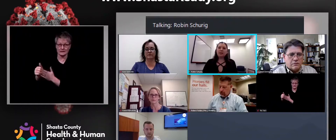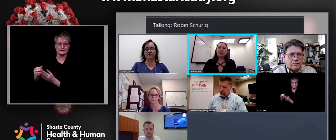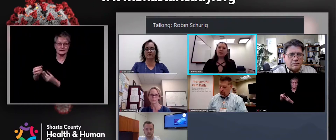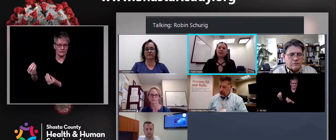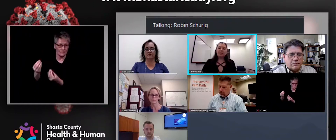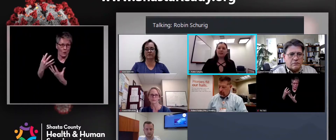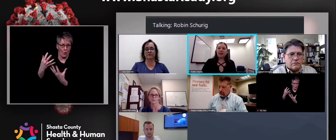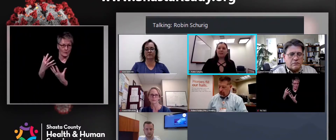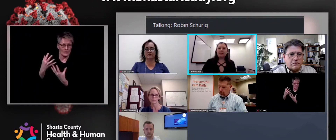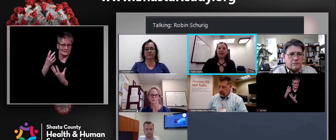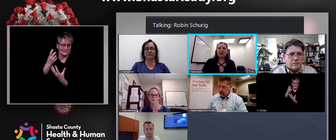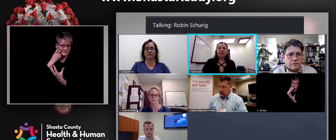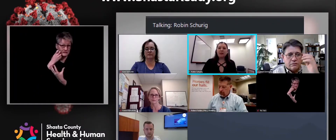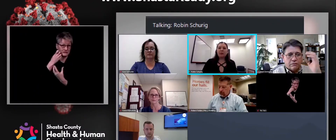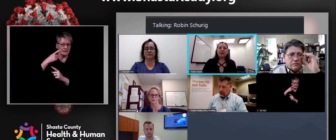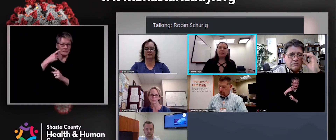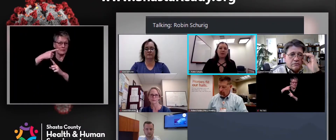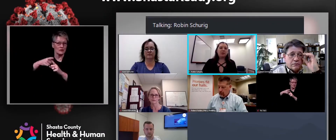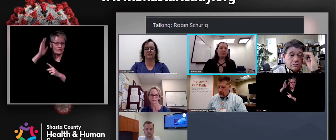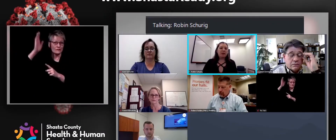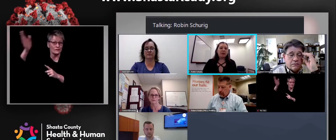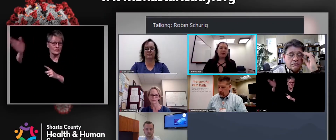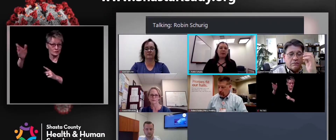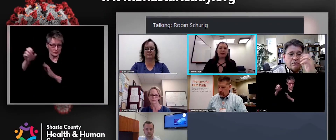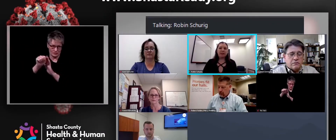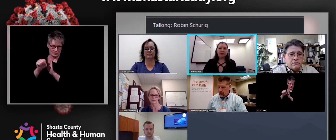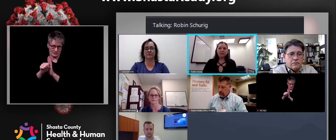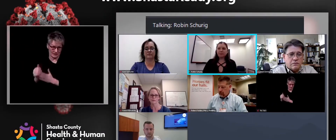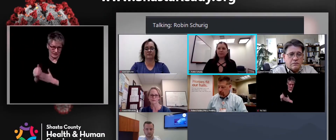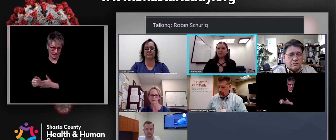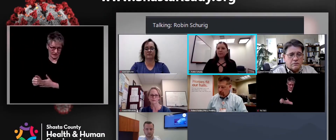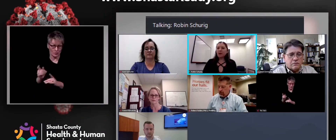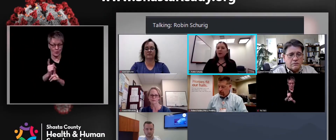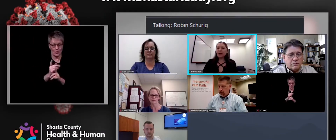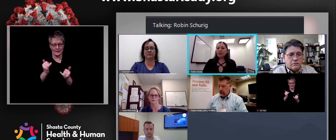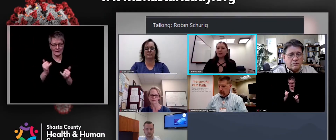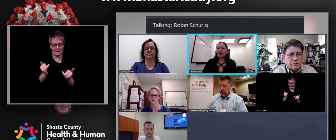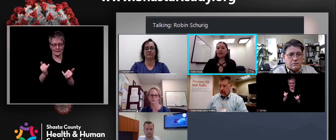I'll start with the tier assignment data. We continue to be in the red tier. Our case